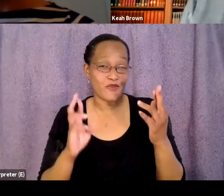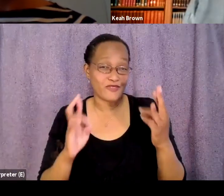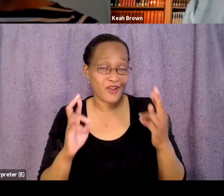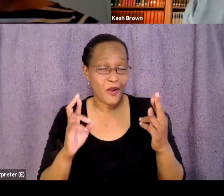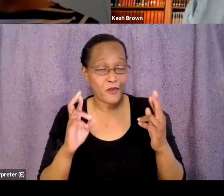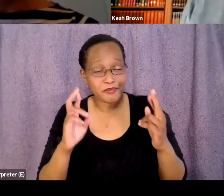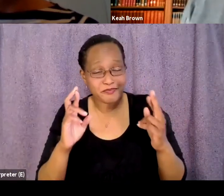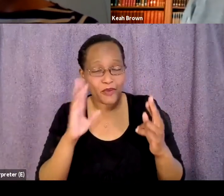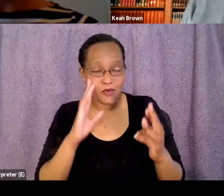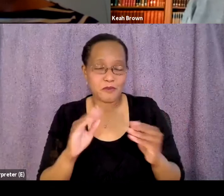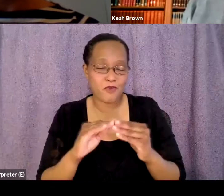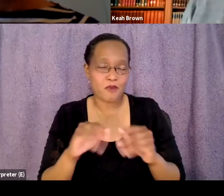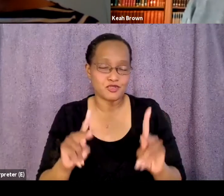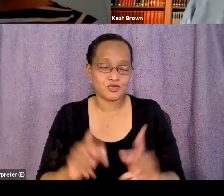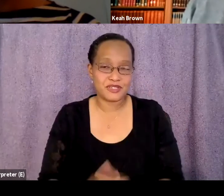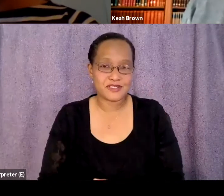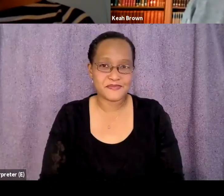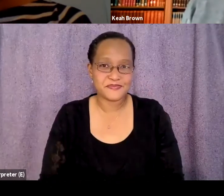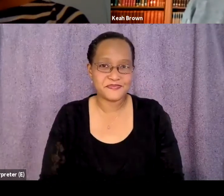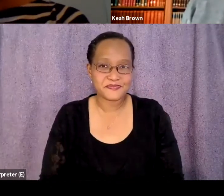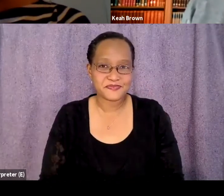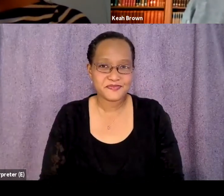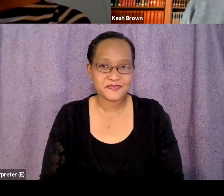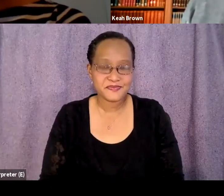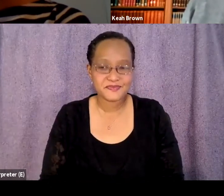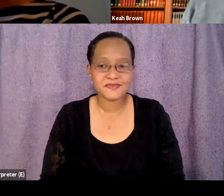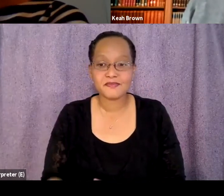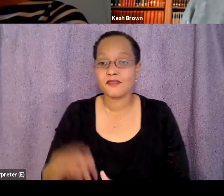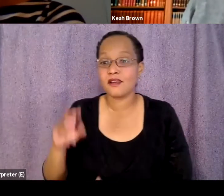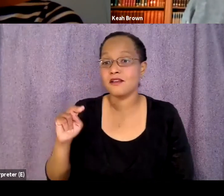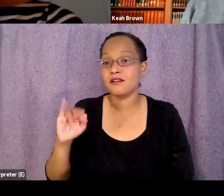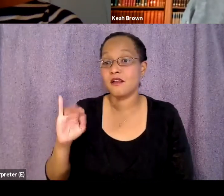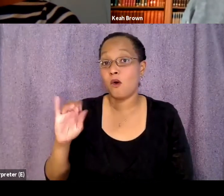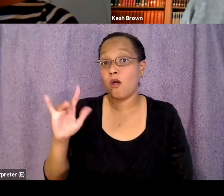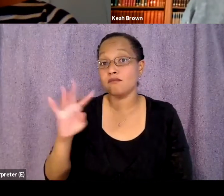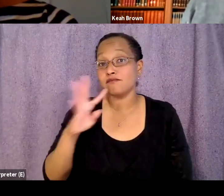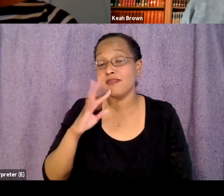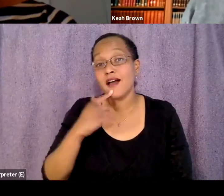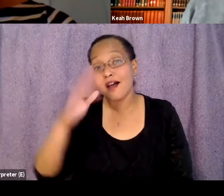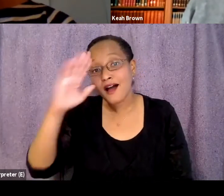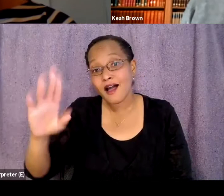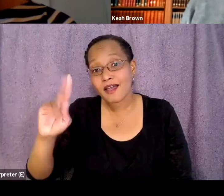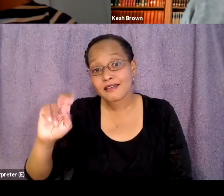Nicole Redding (she/her): Okay hi Keah what advice would you give a college student a